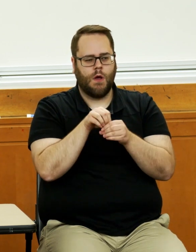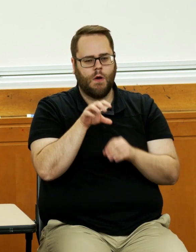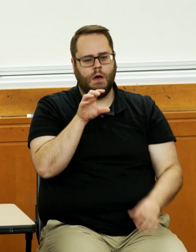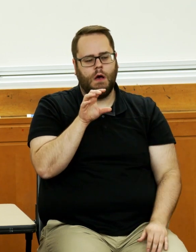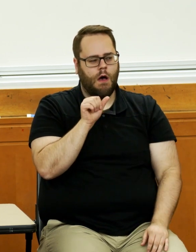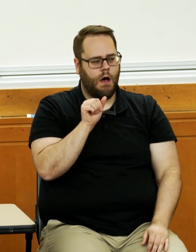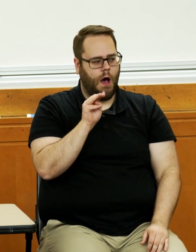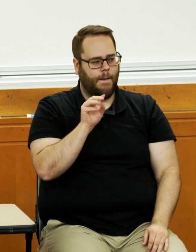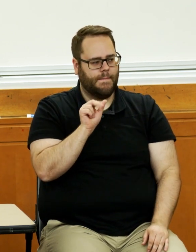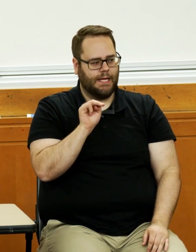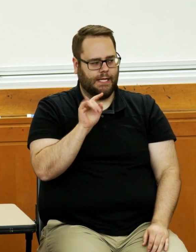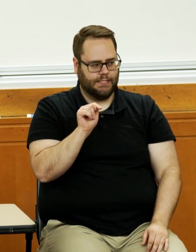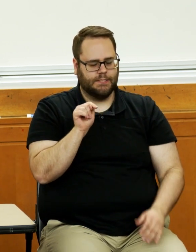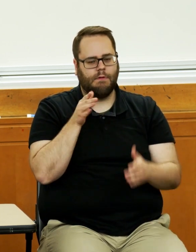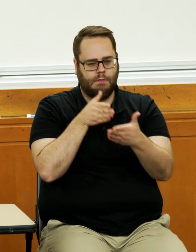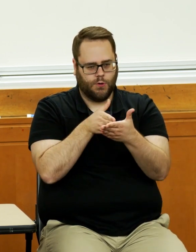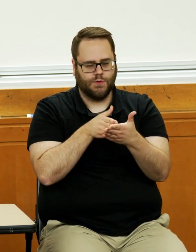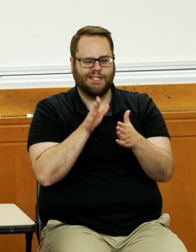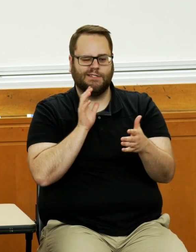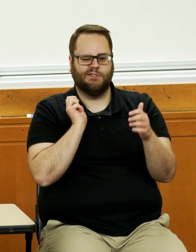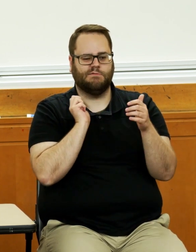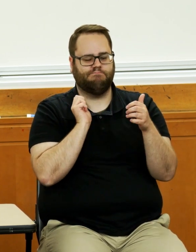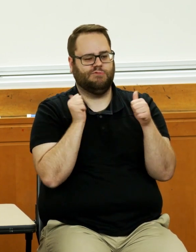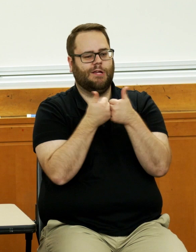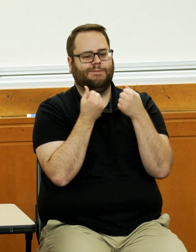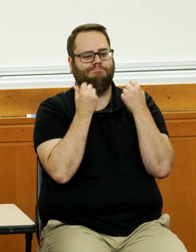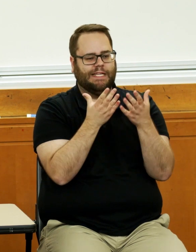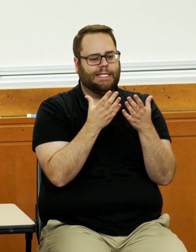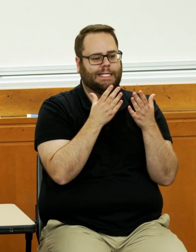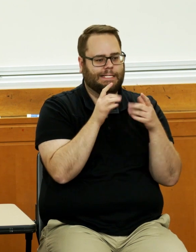that challenged very different practices at once, with the goal of bringing attention to